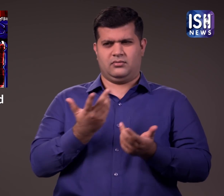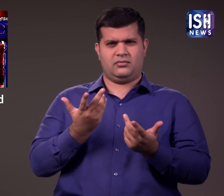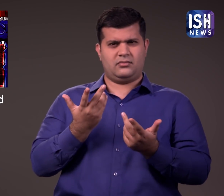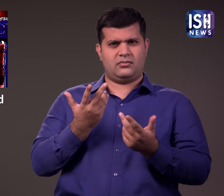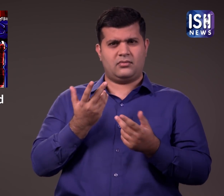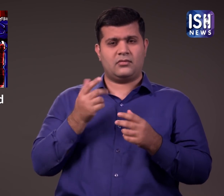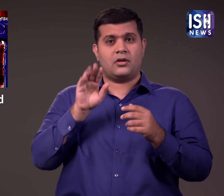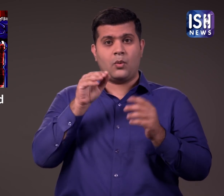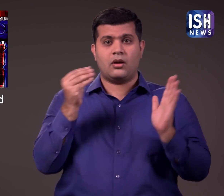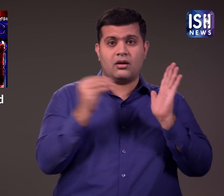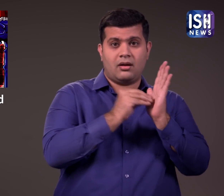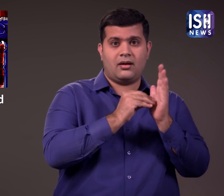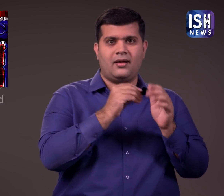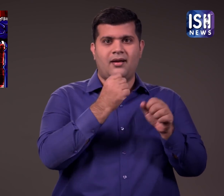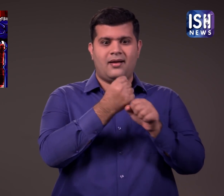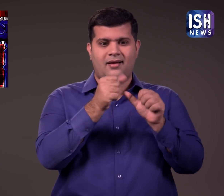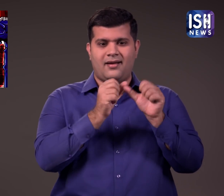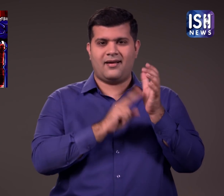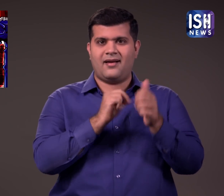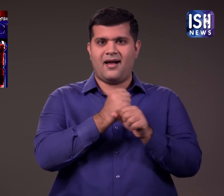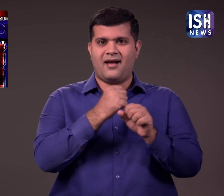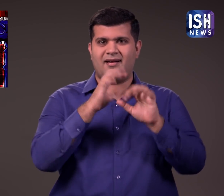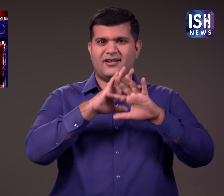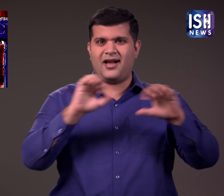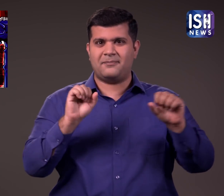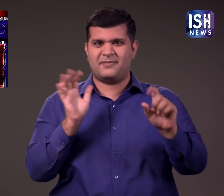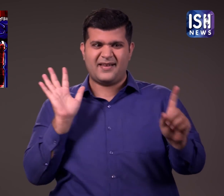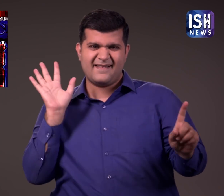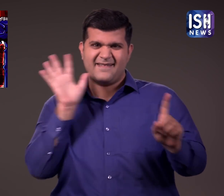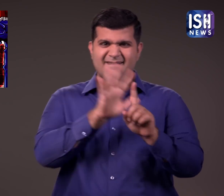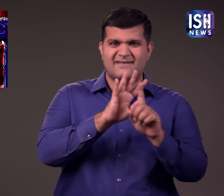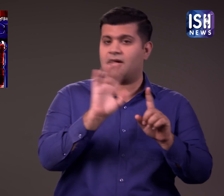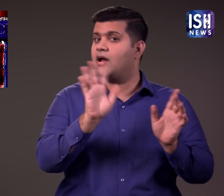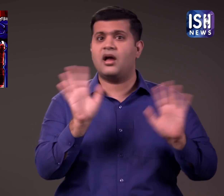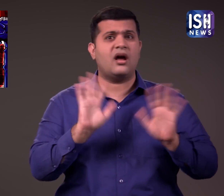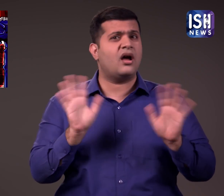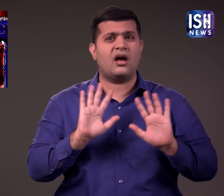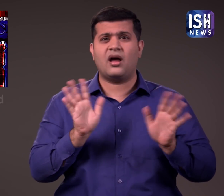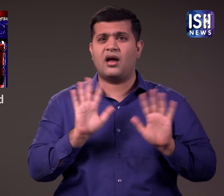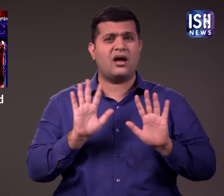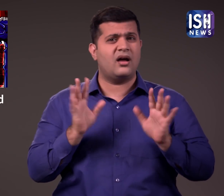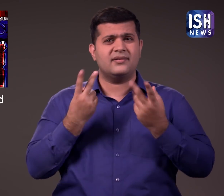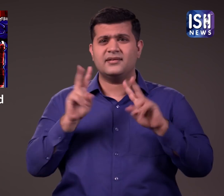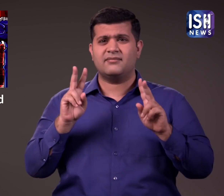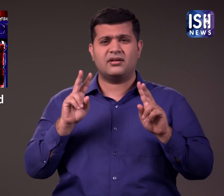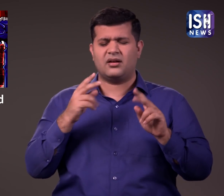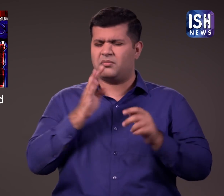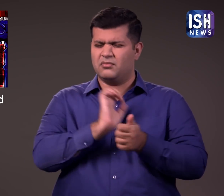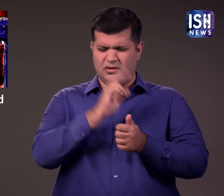The cops said that it wasn't a case of gangrape.